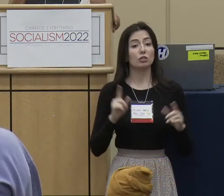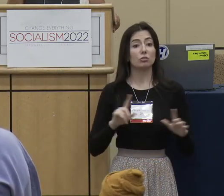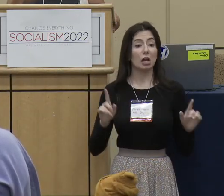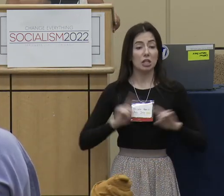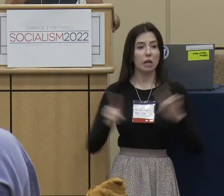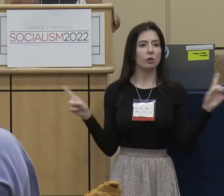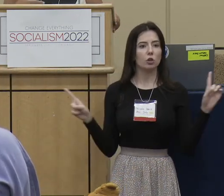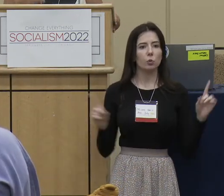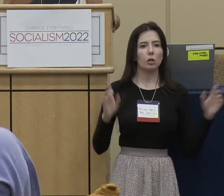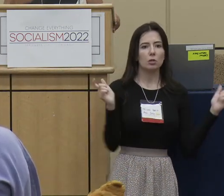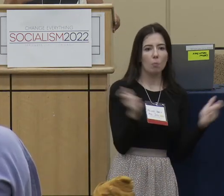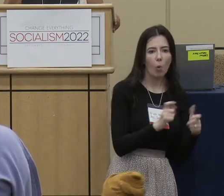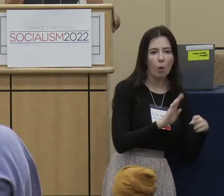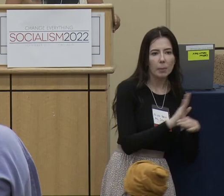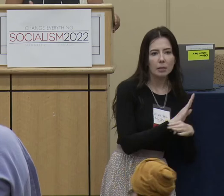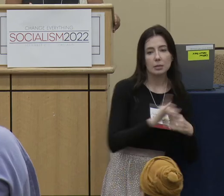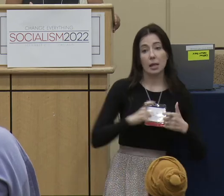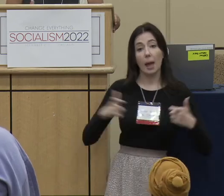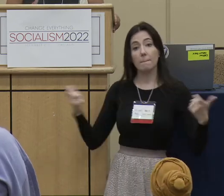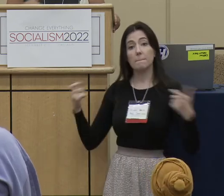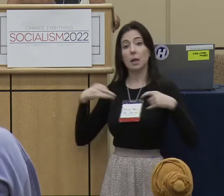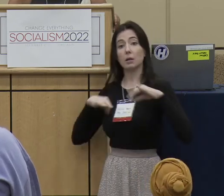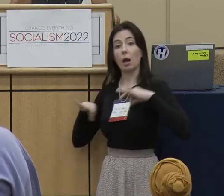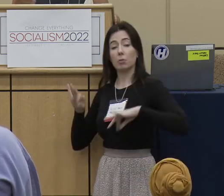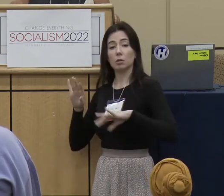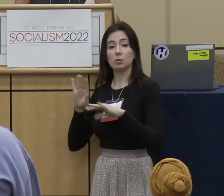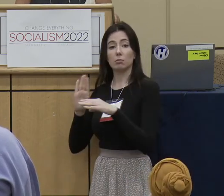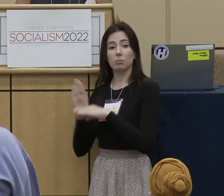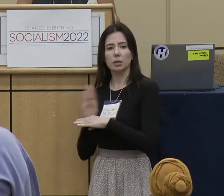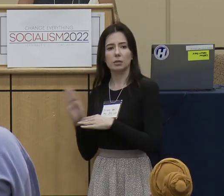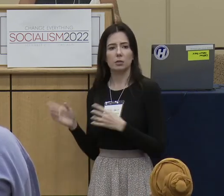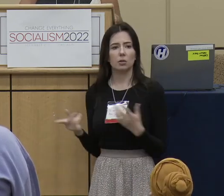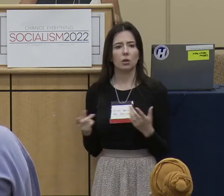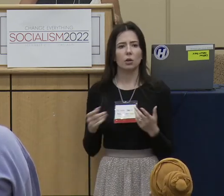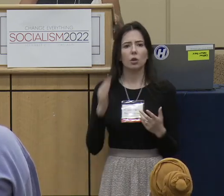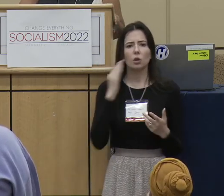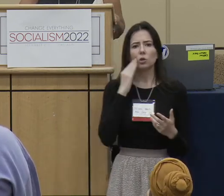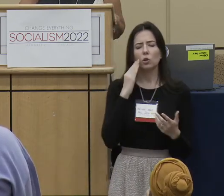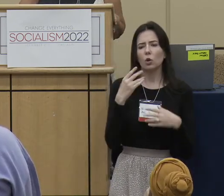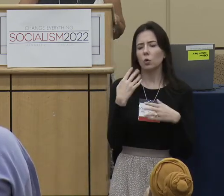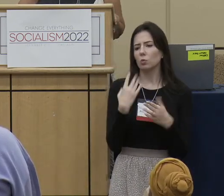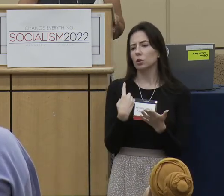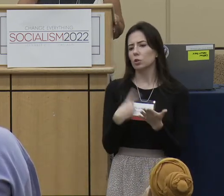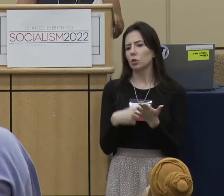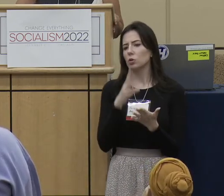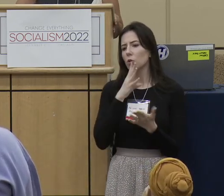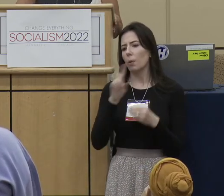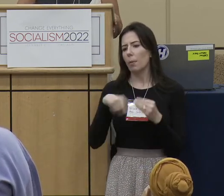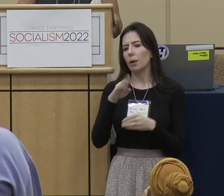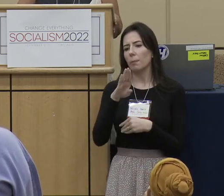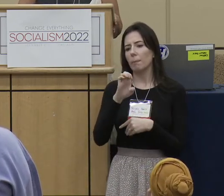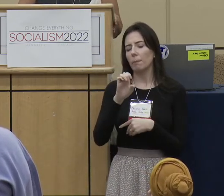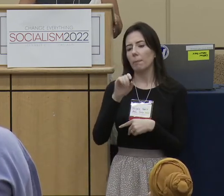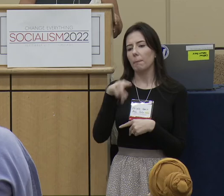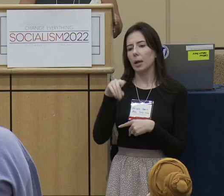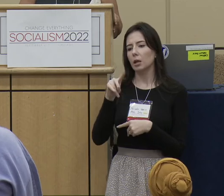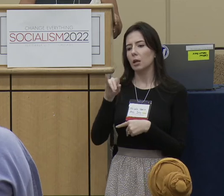businesses and big capital. Now, in the sort of old Marx